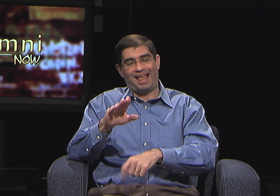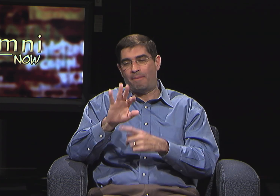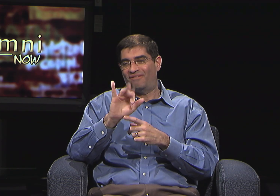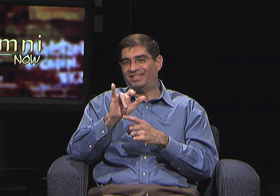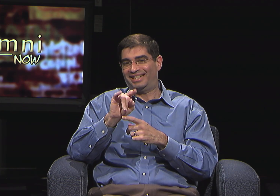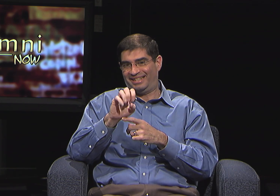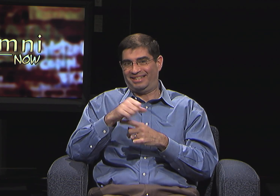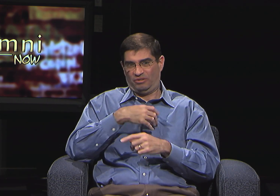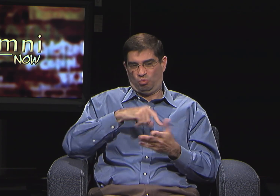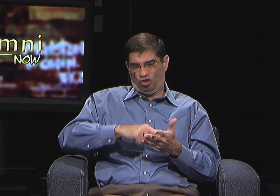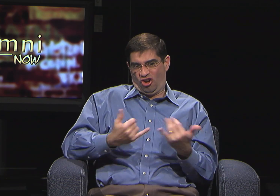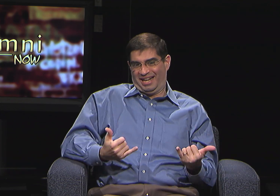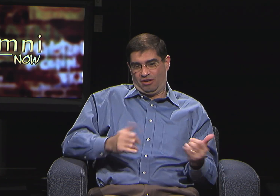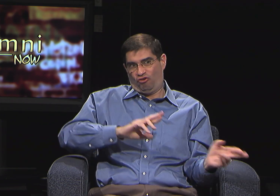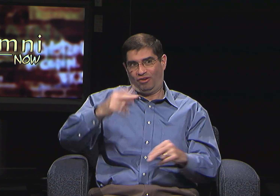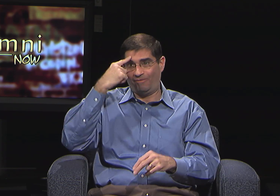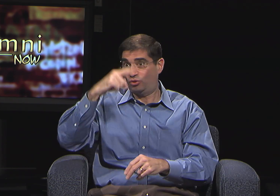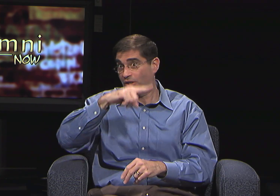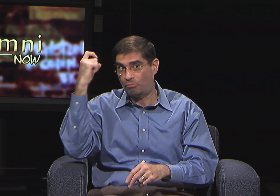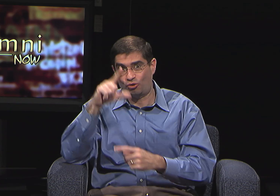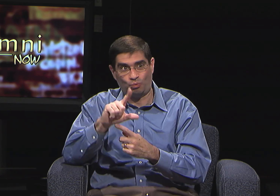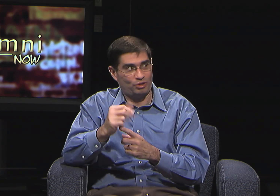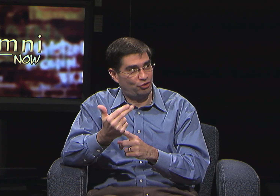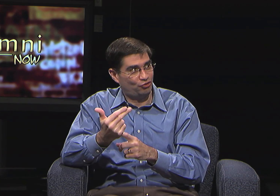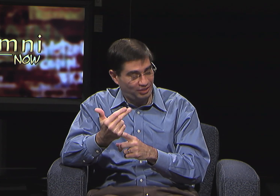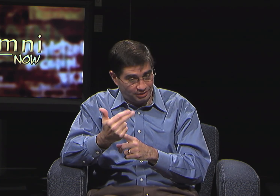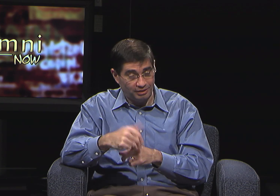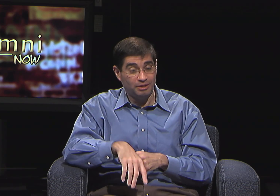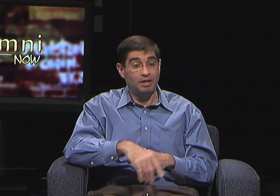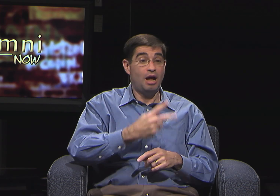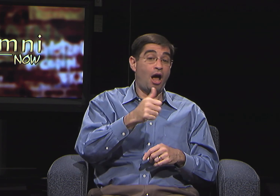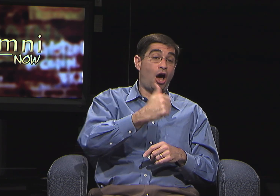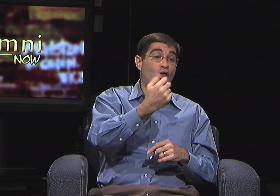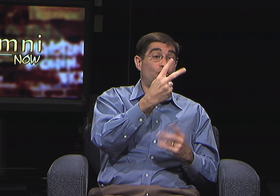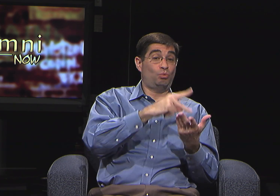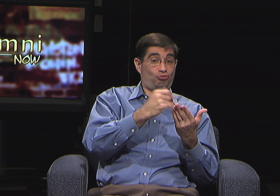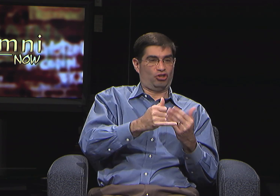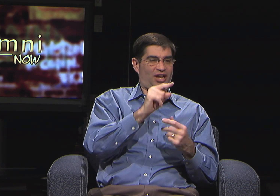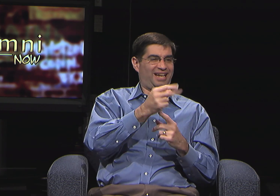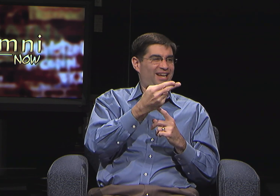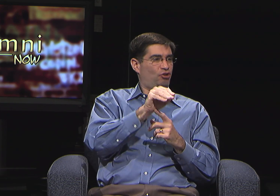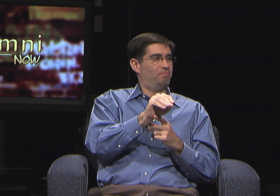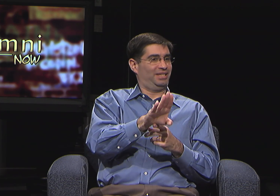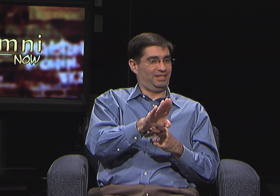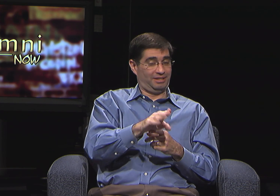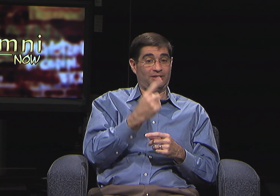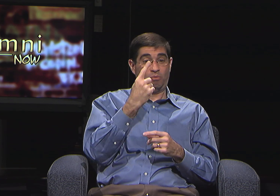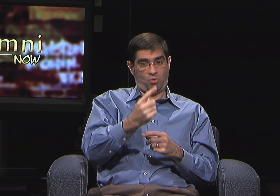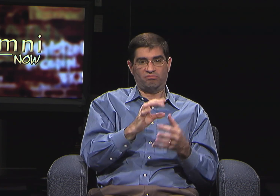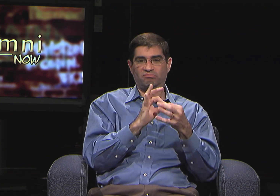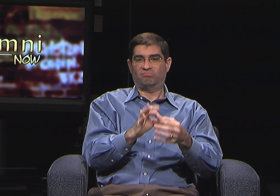for that program. It will be ready in the summer of 2013. The other two projects are in HMB: